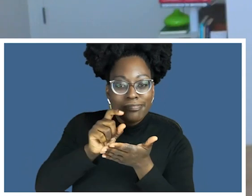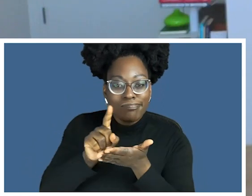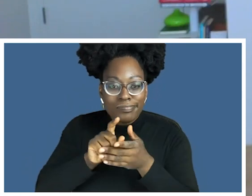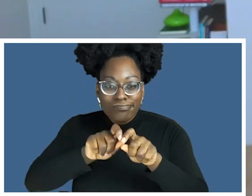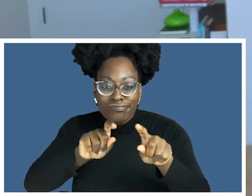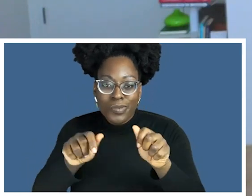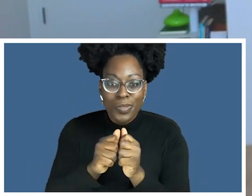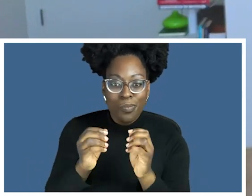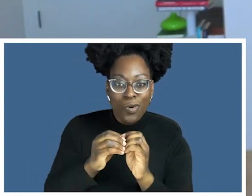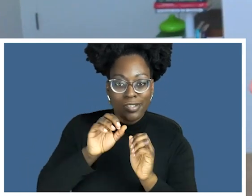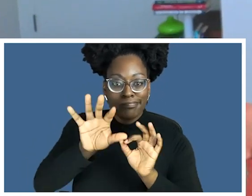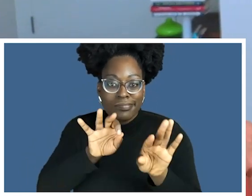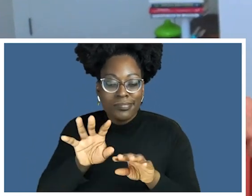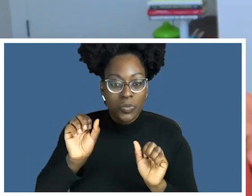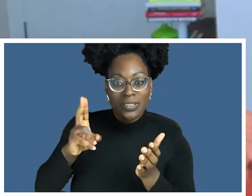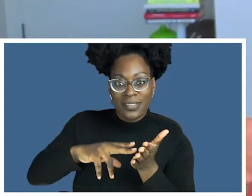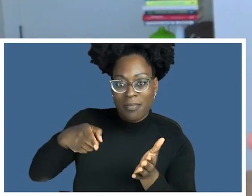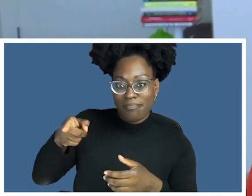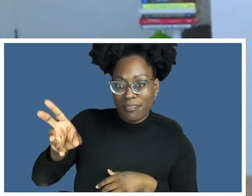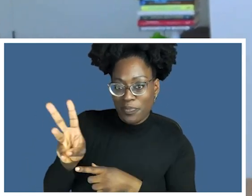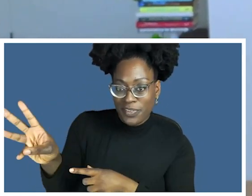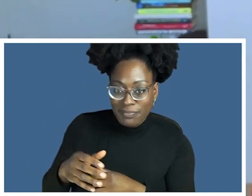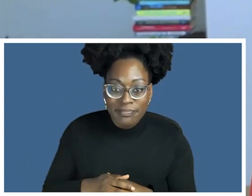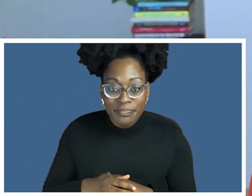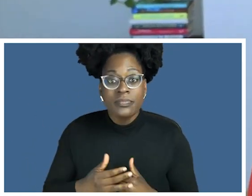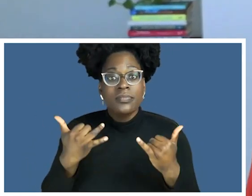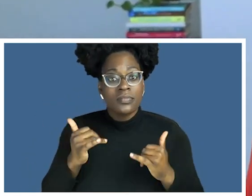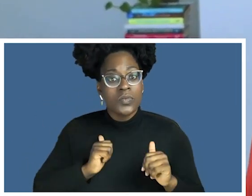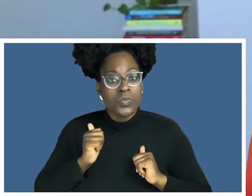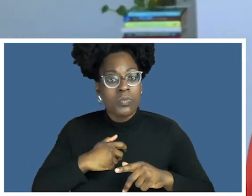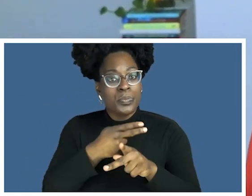additional tips. This show is produced by Empovia, a trusted learning and development